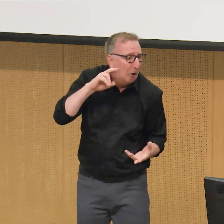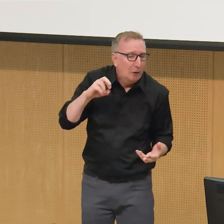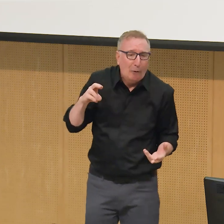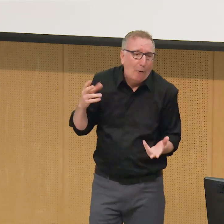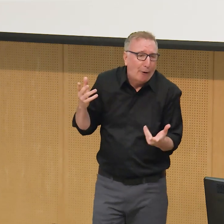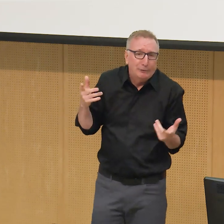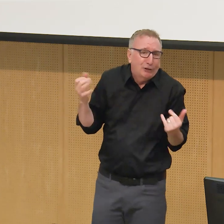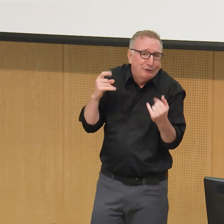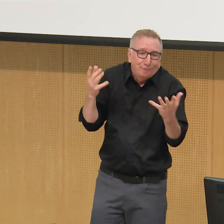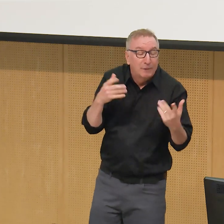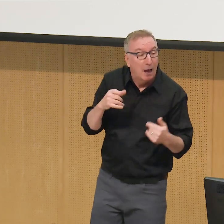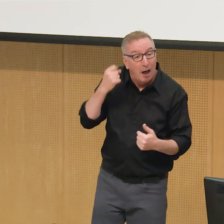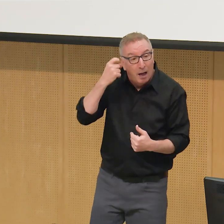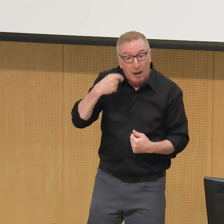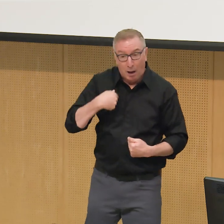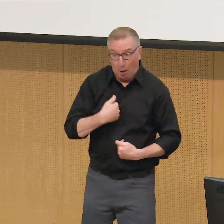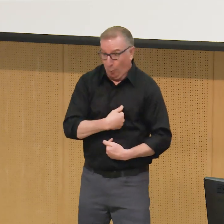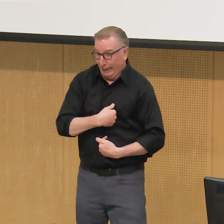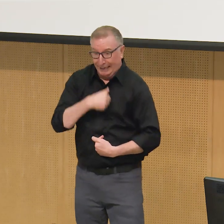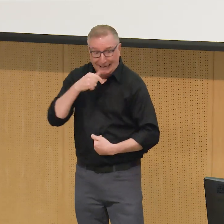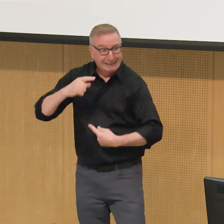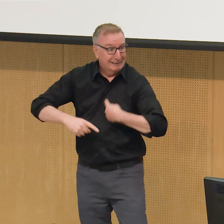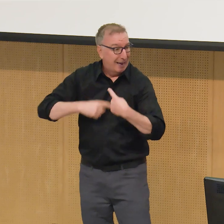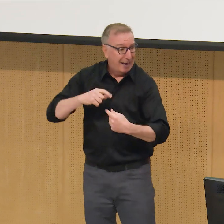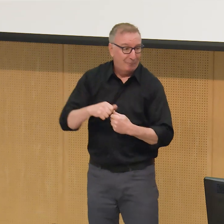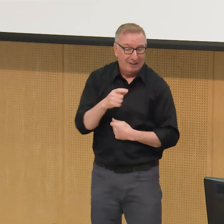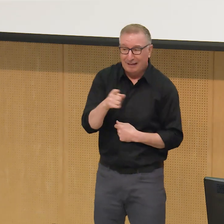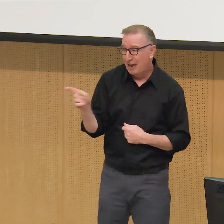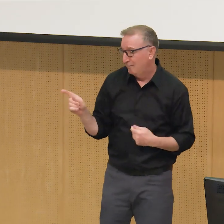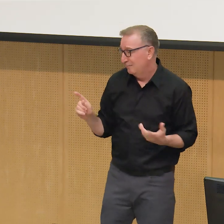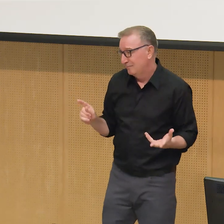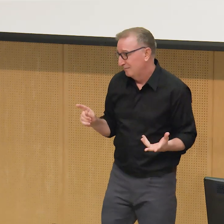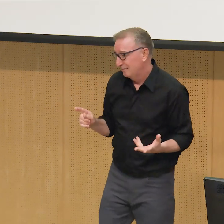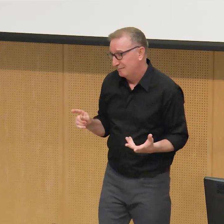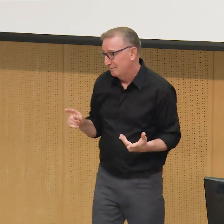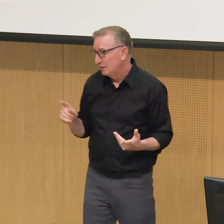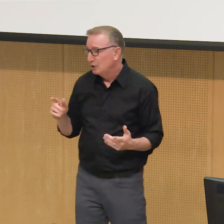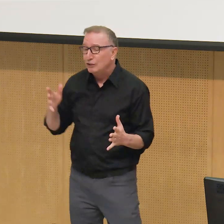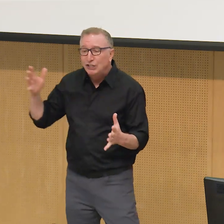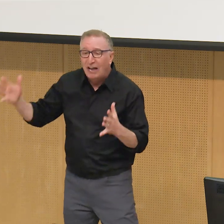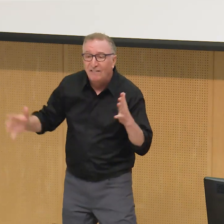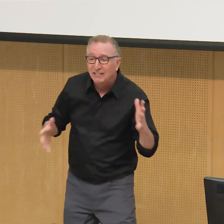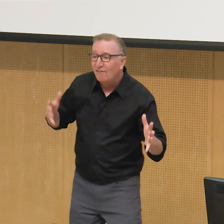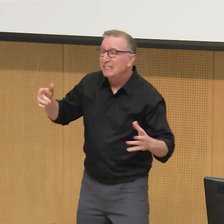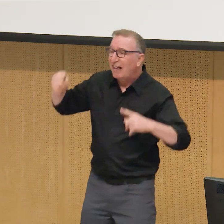they just felt like my aunts and uncles. And I never really signed with them. We would gesture, point to things,